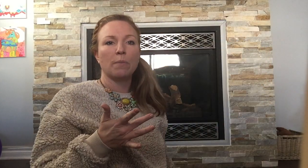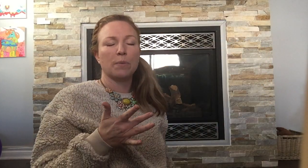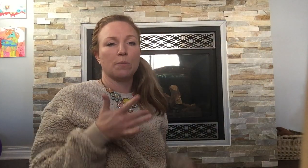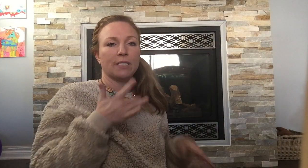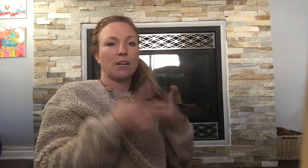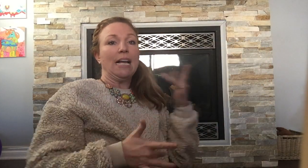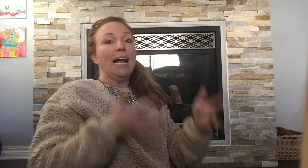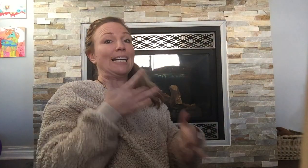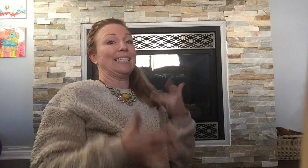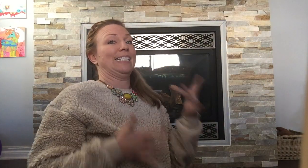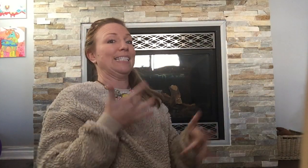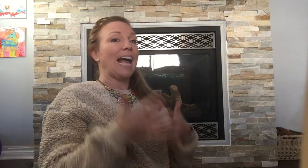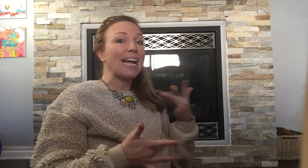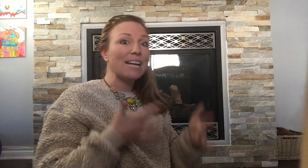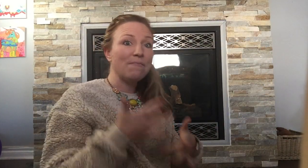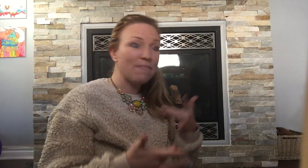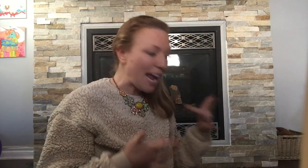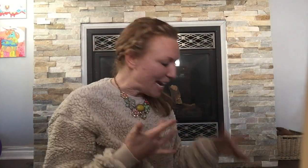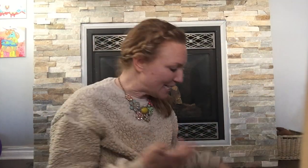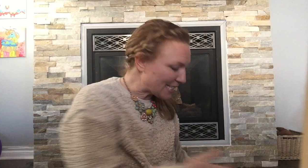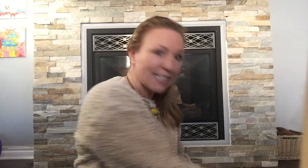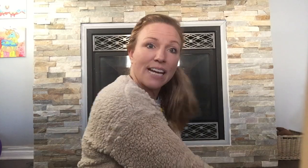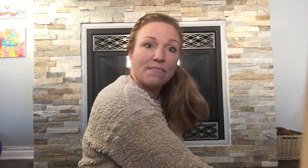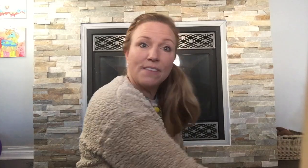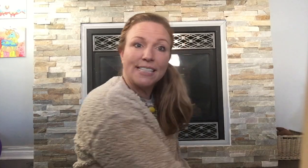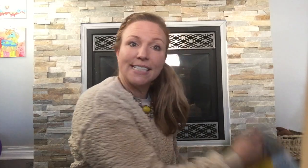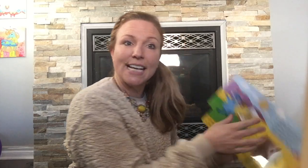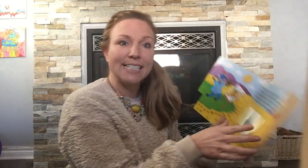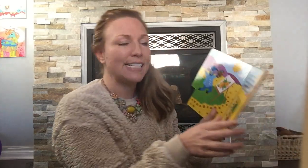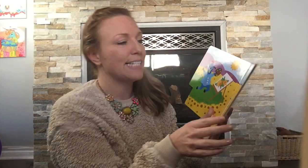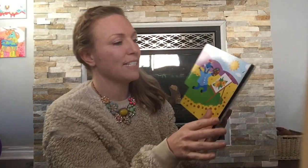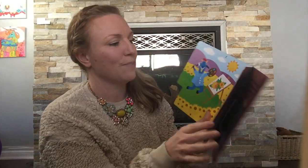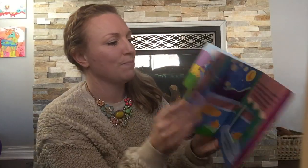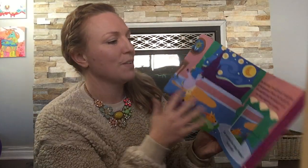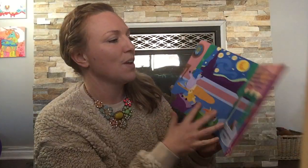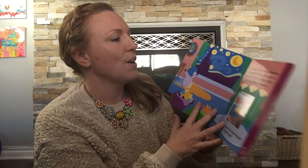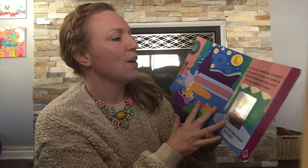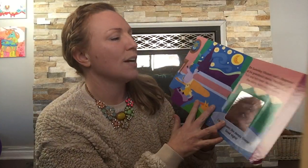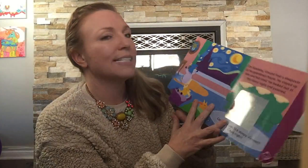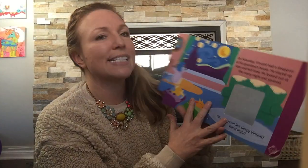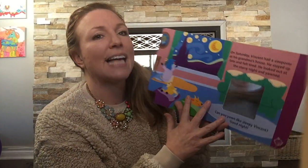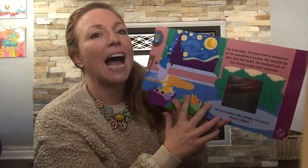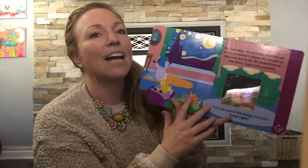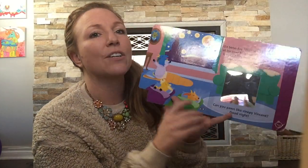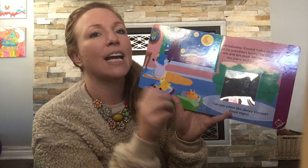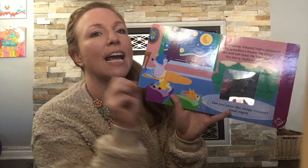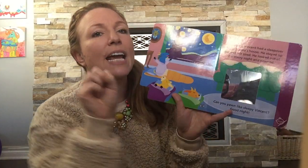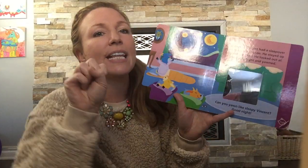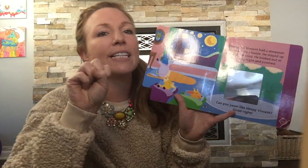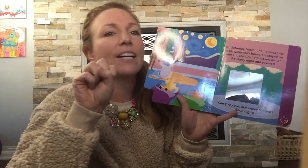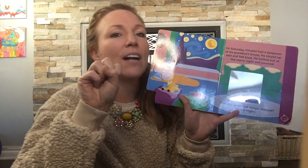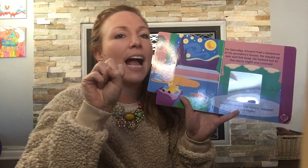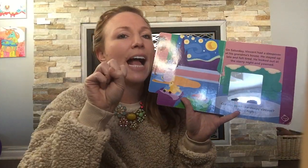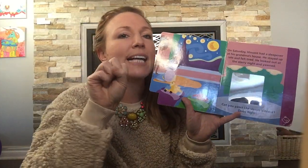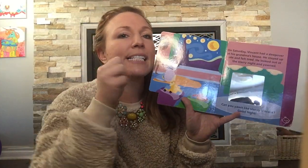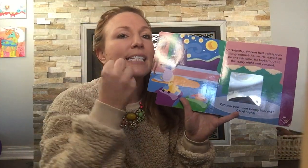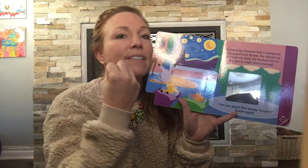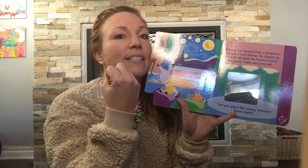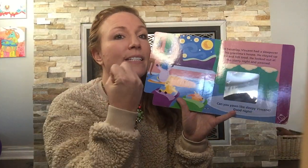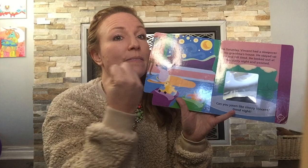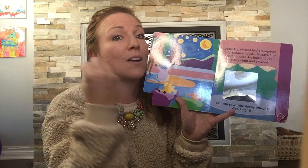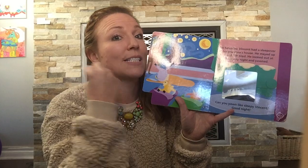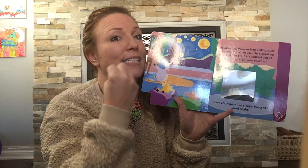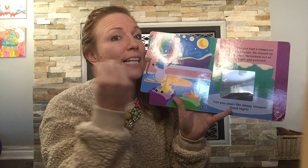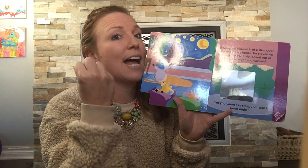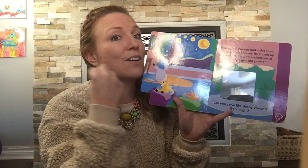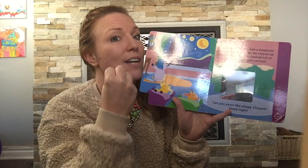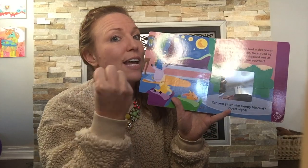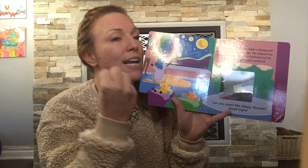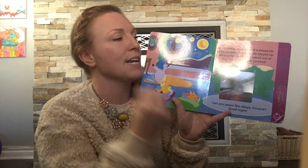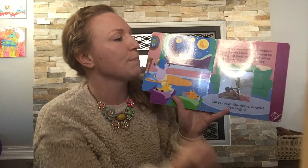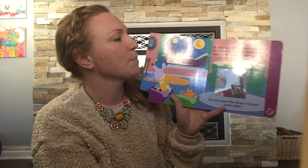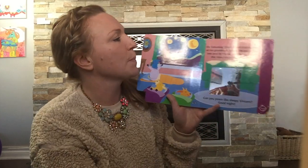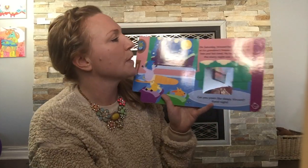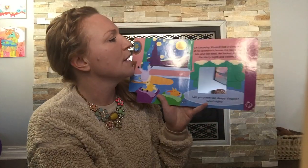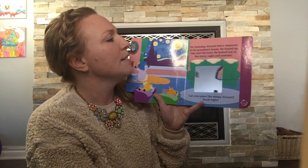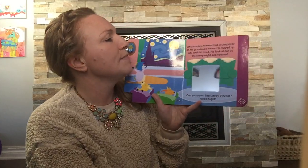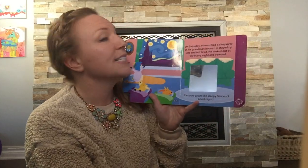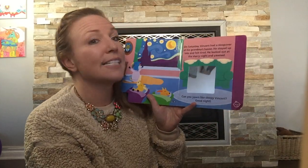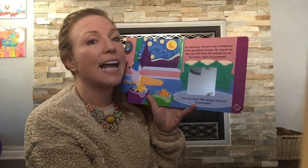me put the book down. EXCITED face like Vincent. On Saturday, the letter "S." On SATURDAY, Vincent had